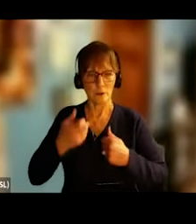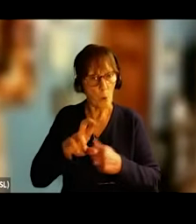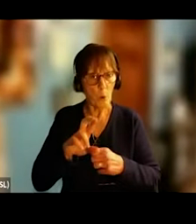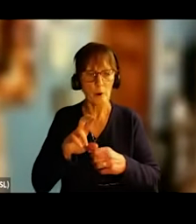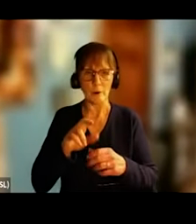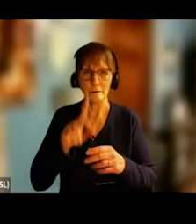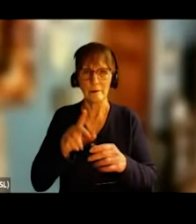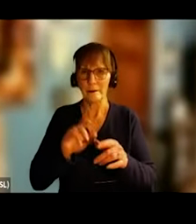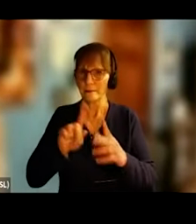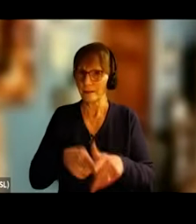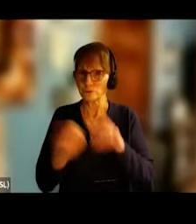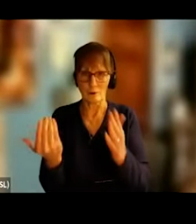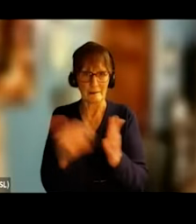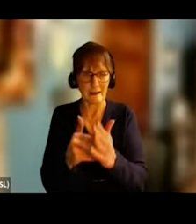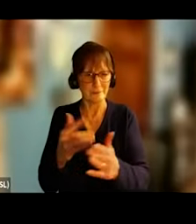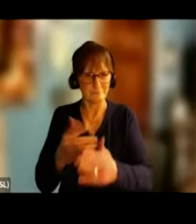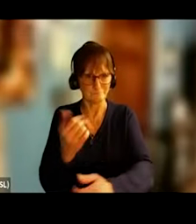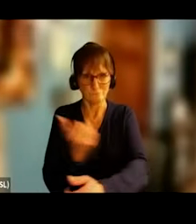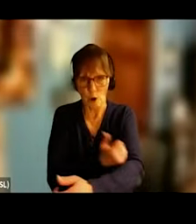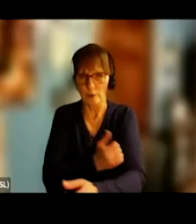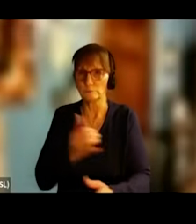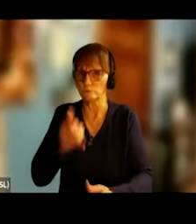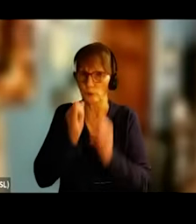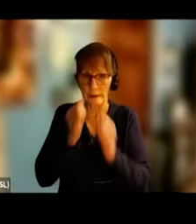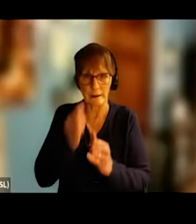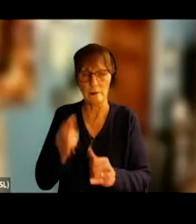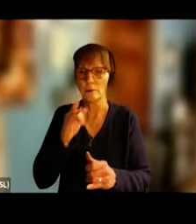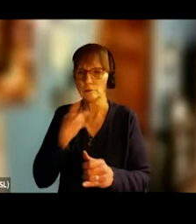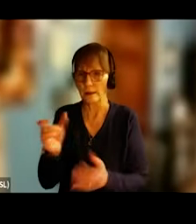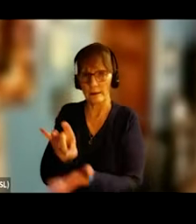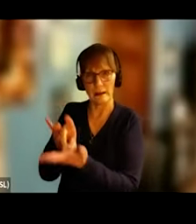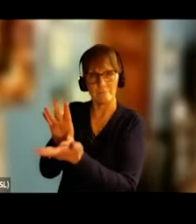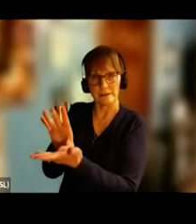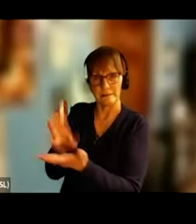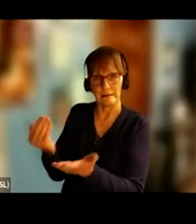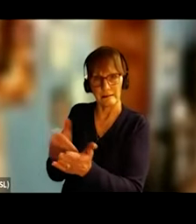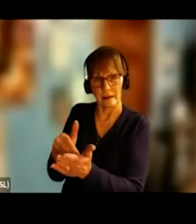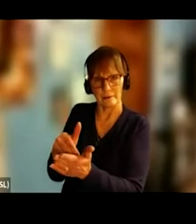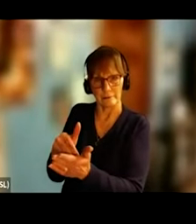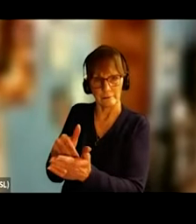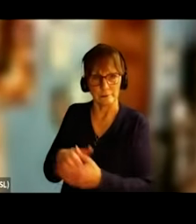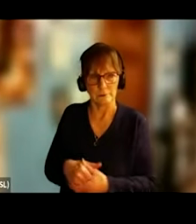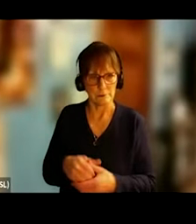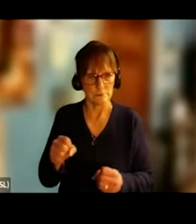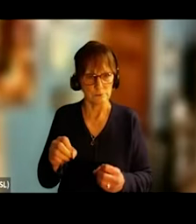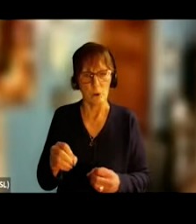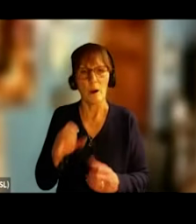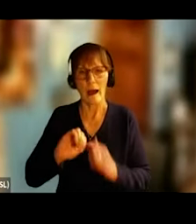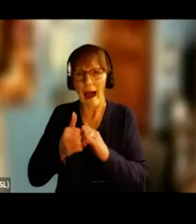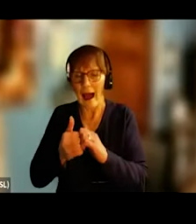they're often evicted and have to become homeless before being able to access Housing First. So how do we acknowledge